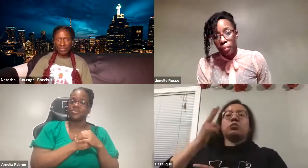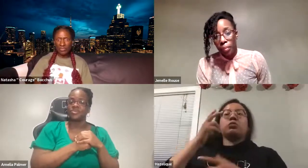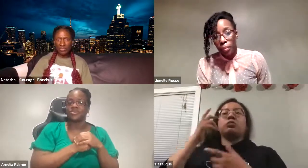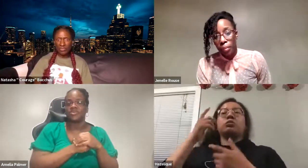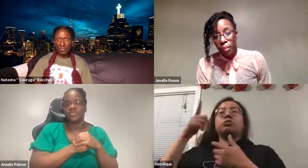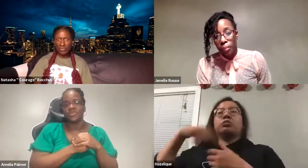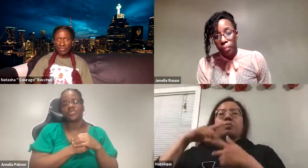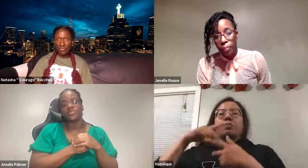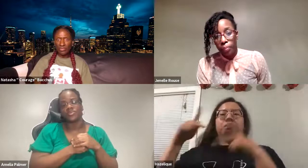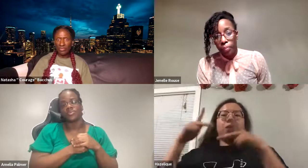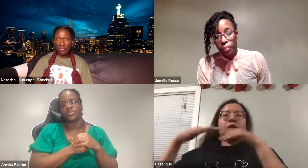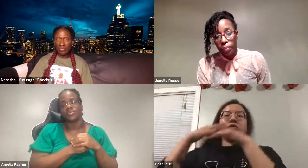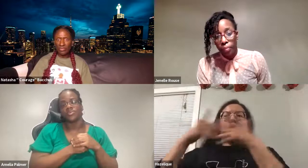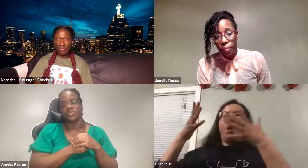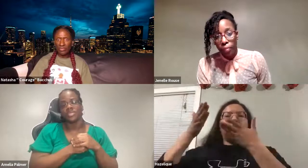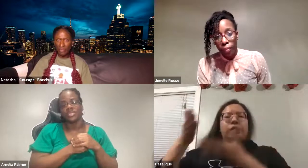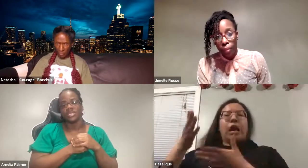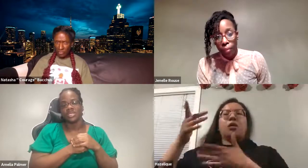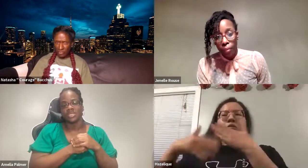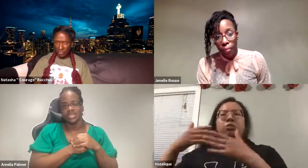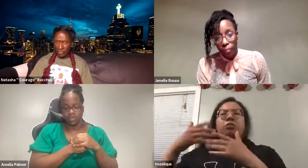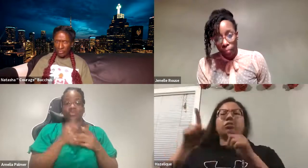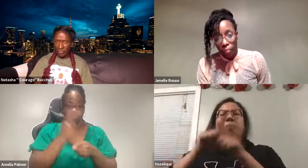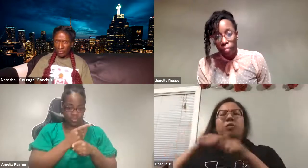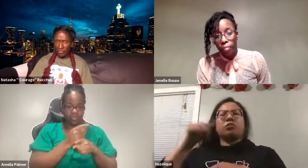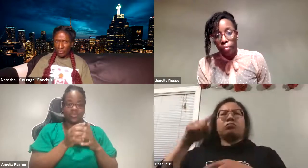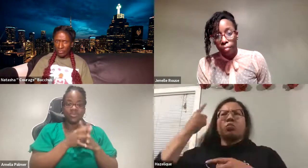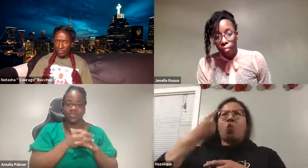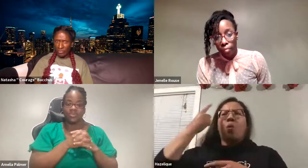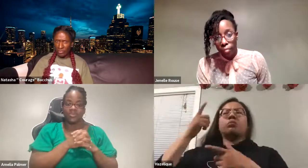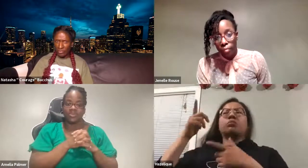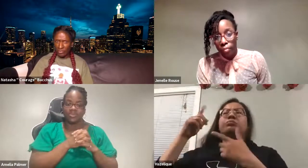you know when we look back in history of the indigenous peoples and their land